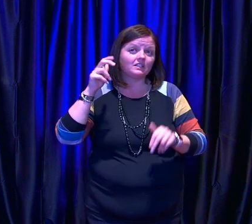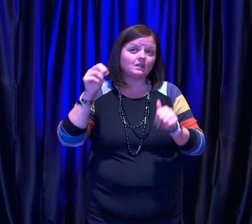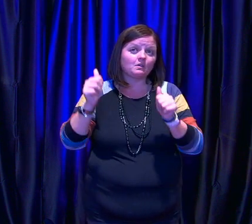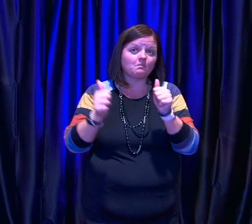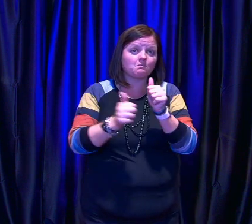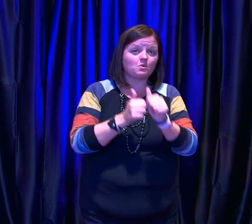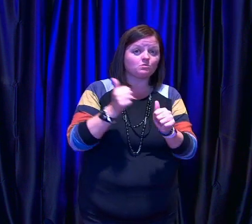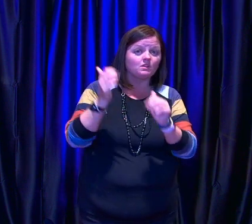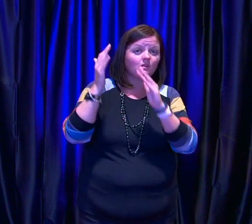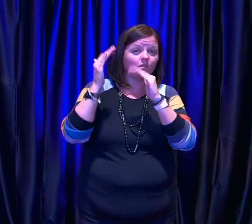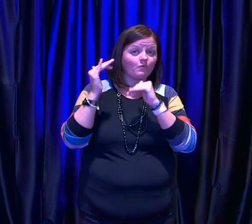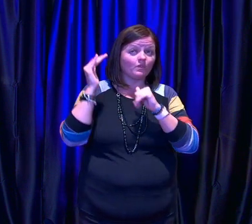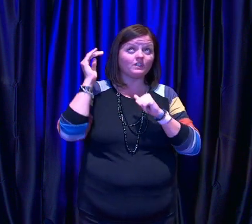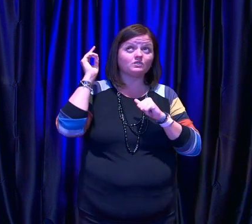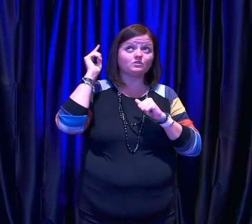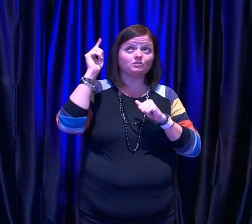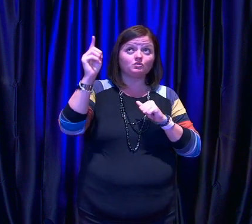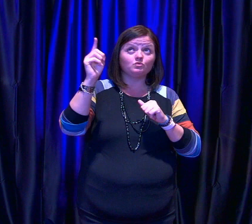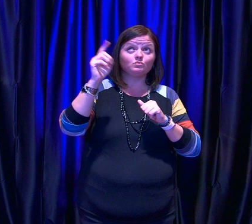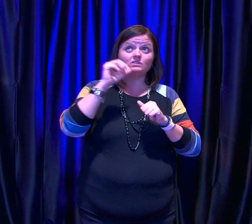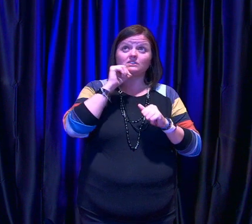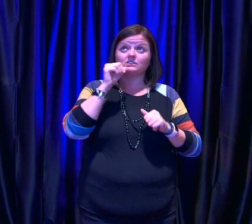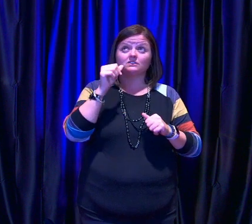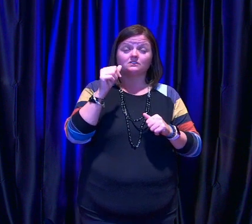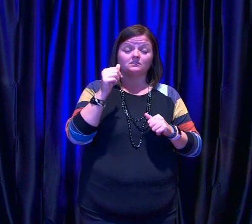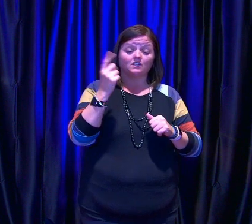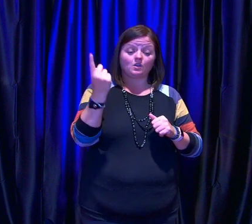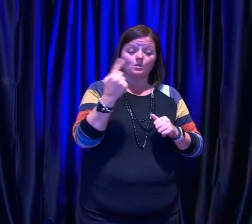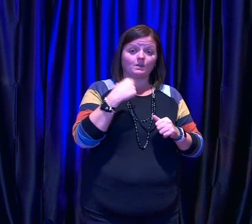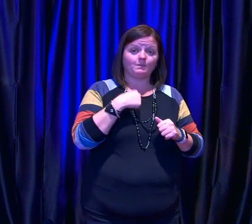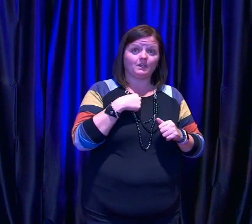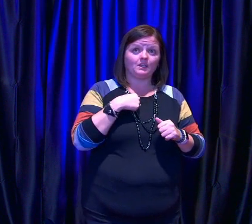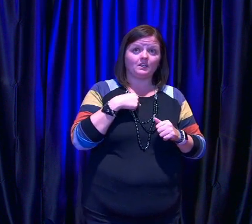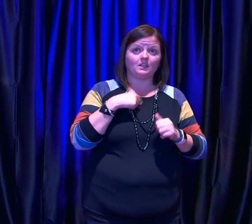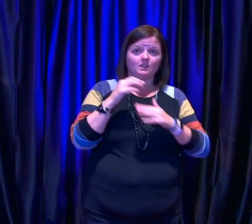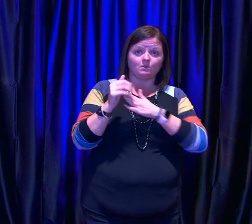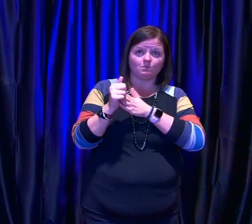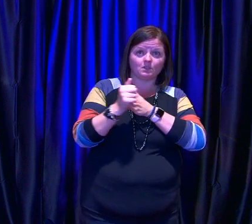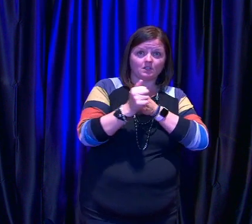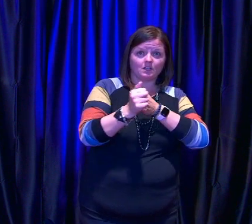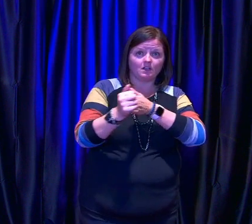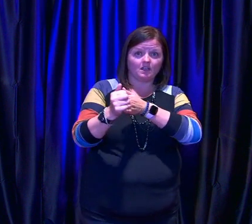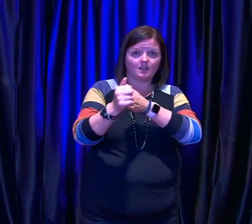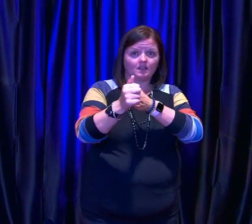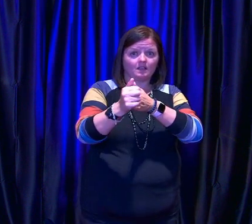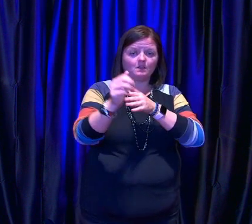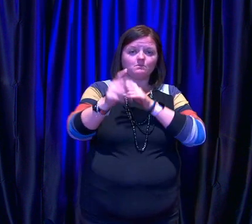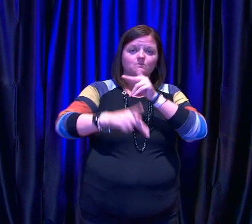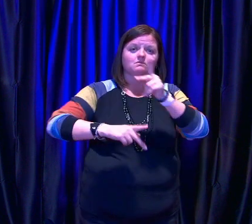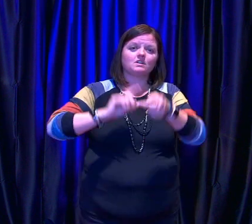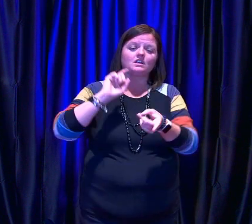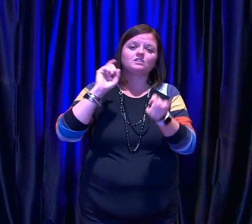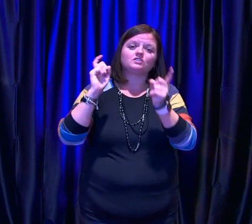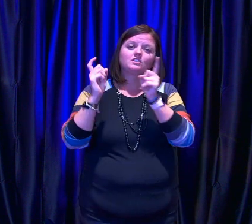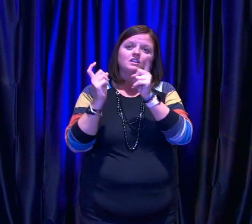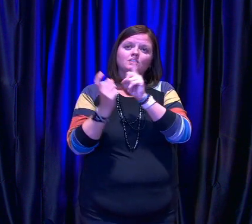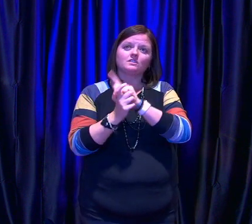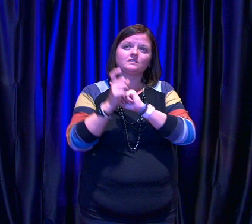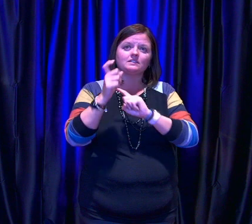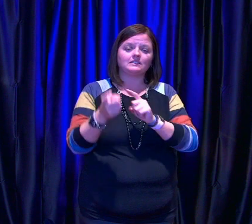hopefully to you instead of just me and that you would guide them to the kind of changes that need to be made in their life so